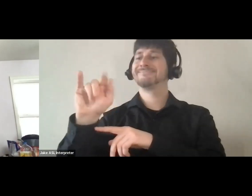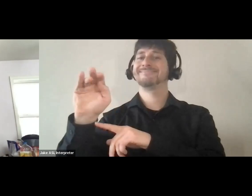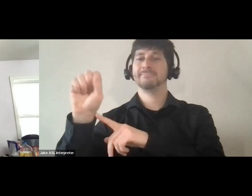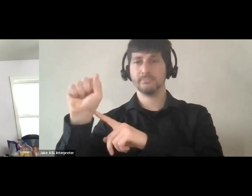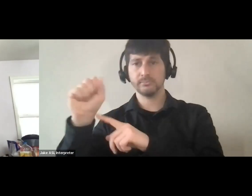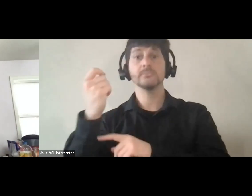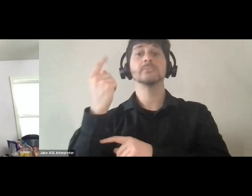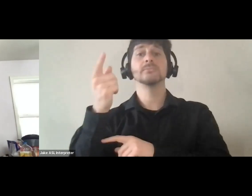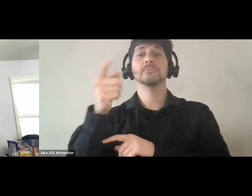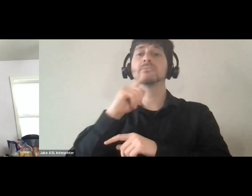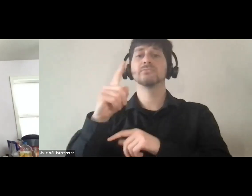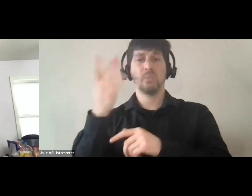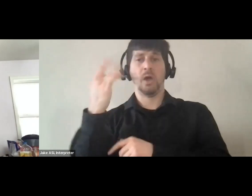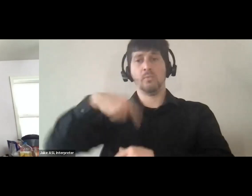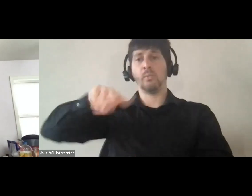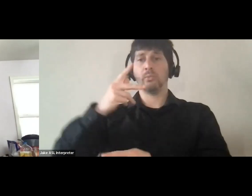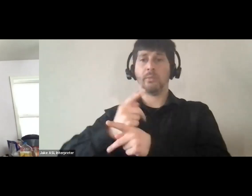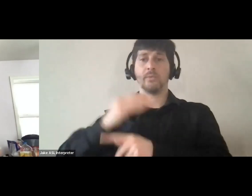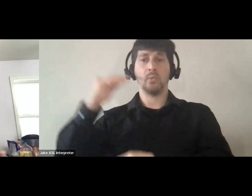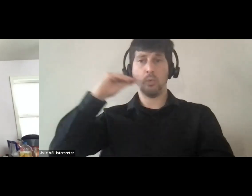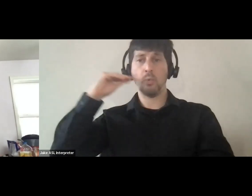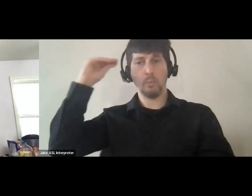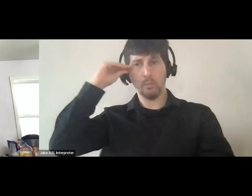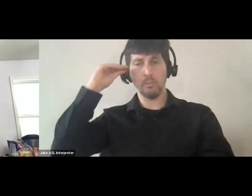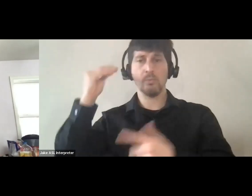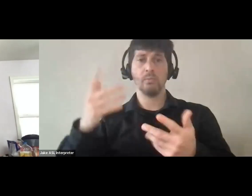In our culture we usually do not put disabled people and elderly people in institutions so that's one thing for you to consider and think about when you are as a center transitioning people out of nursing homes and you wonder why you don't see more Latinos transitioning out.